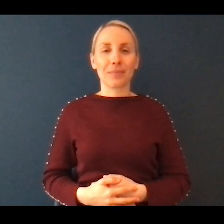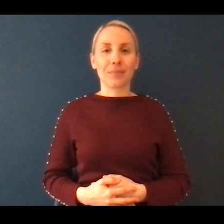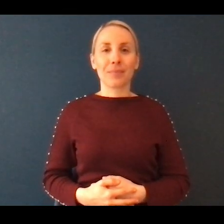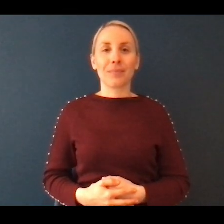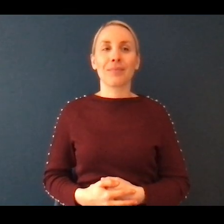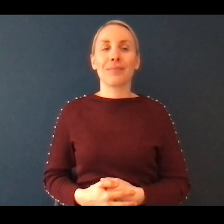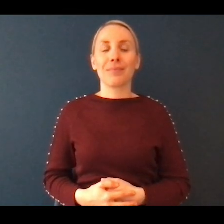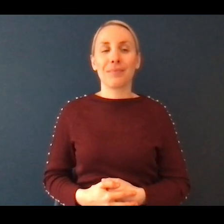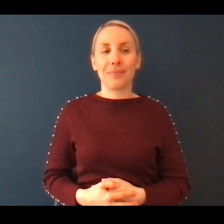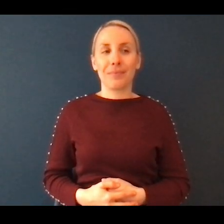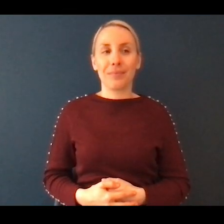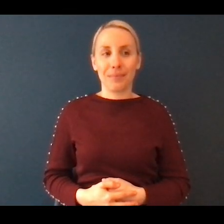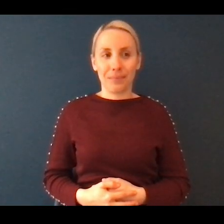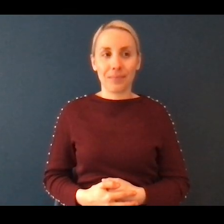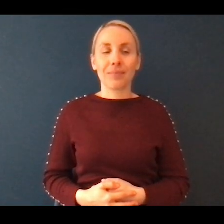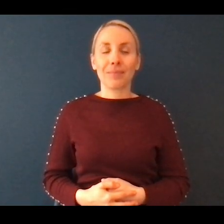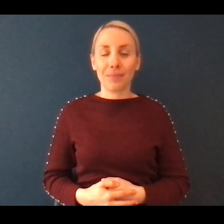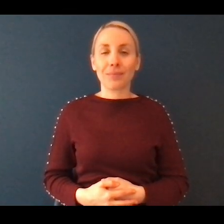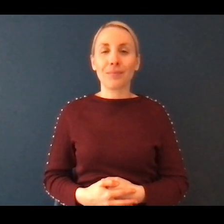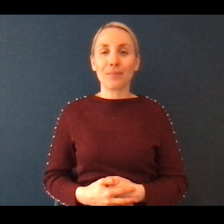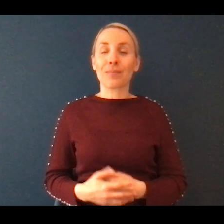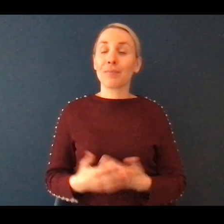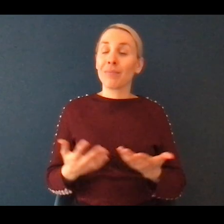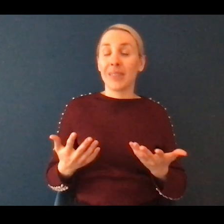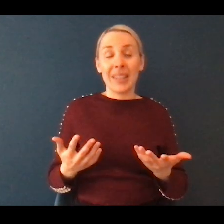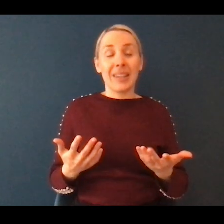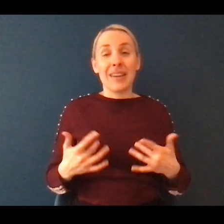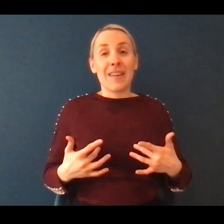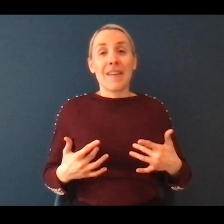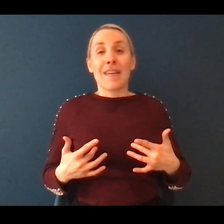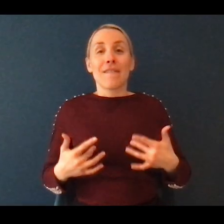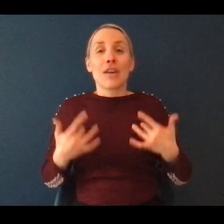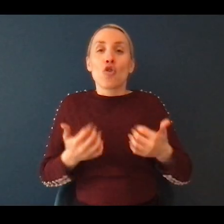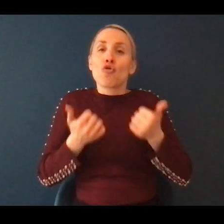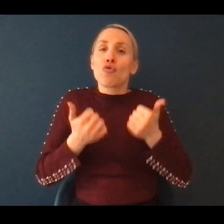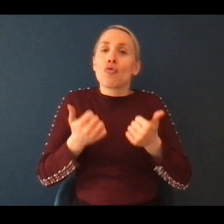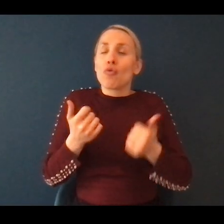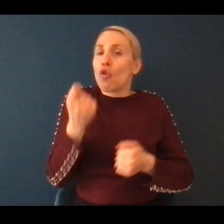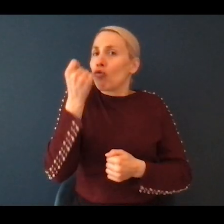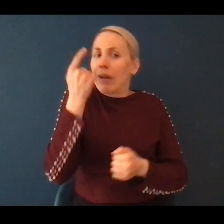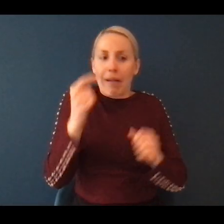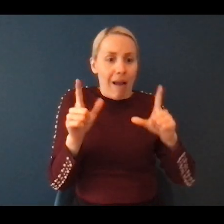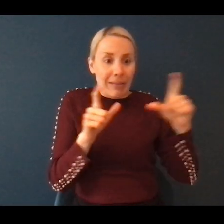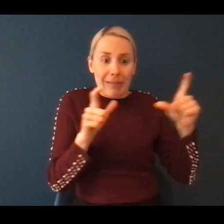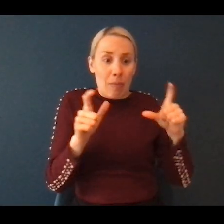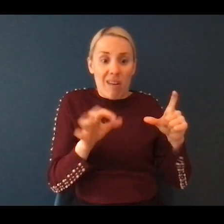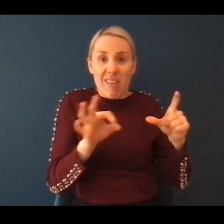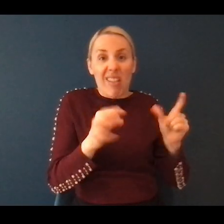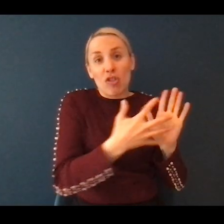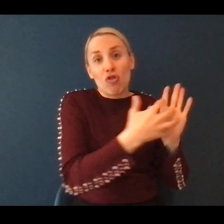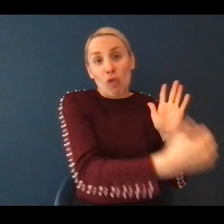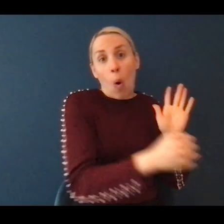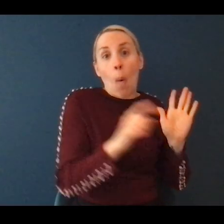I didn't need a camera to be a photographer so yeah that was a good lesson. Fantastic